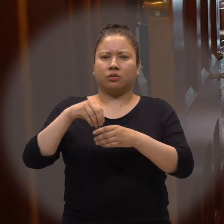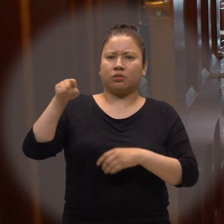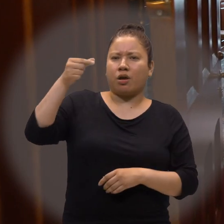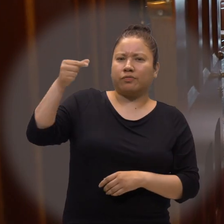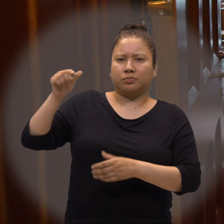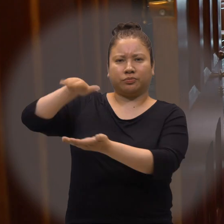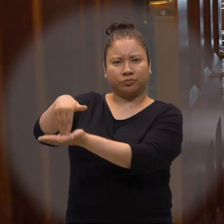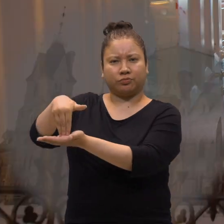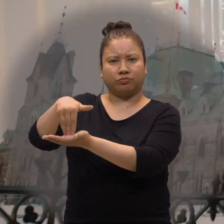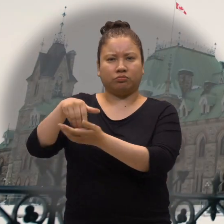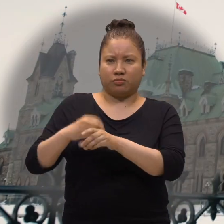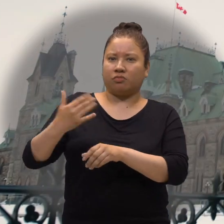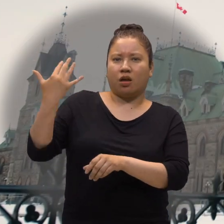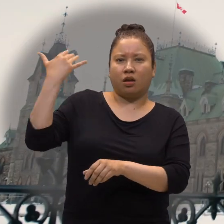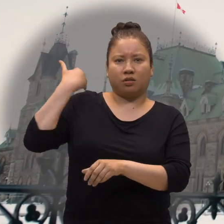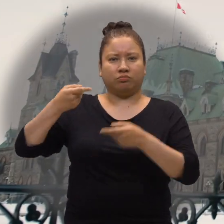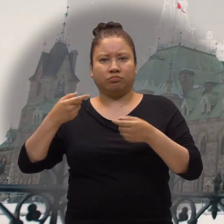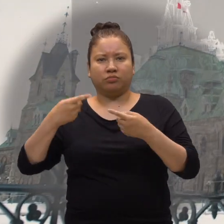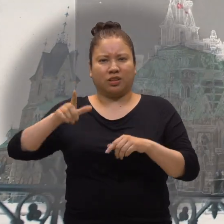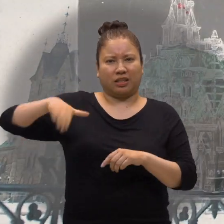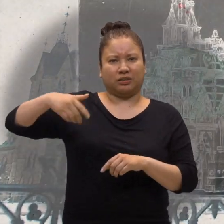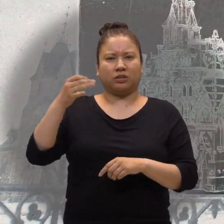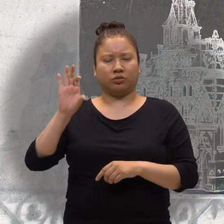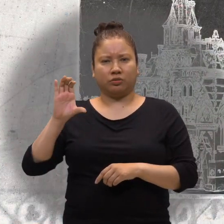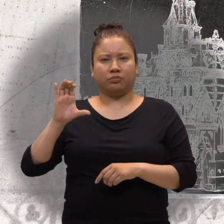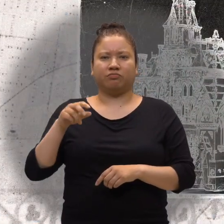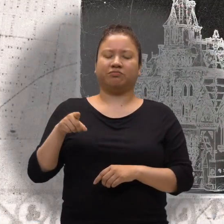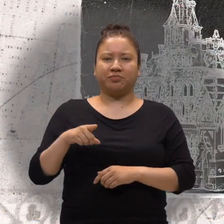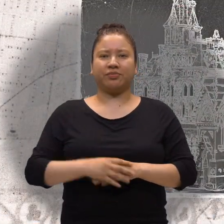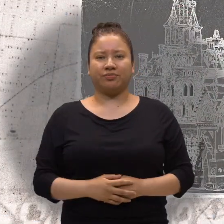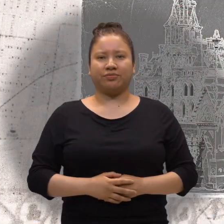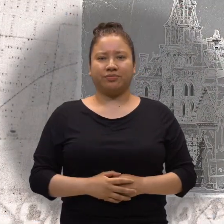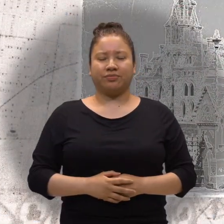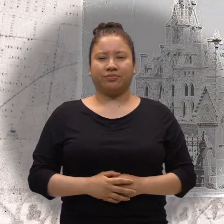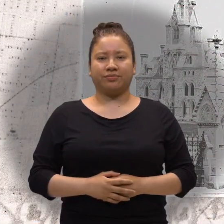and a glimpse of what it was like to work at the centre of government in the late 19th century.